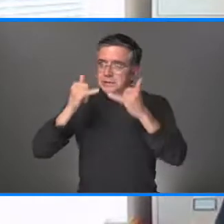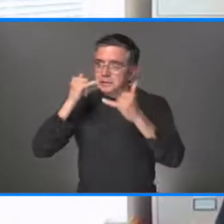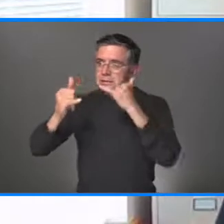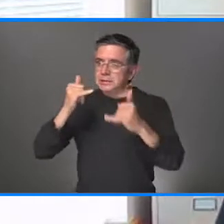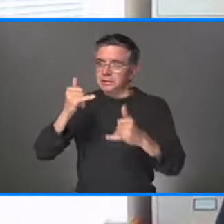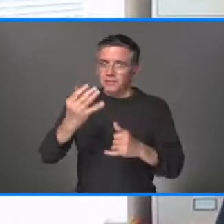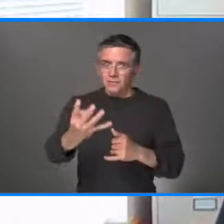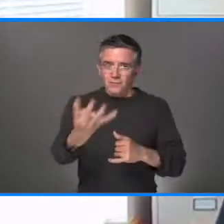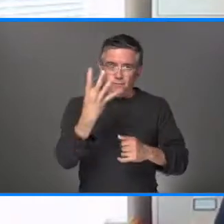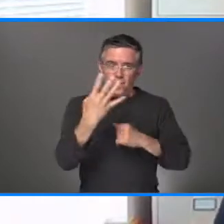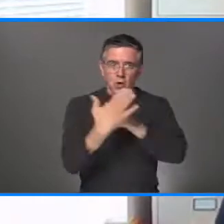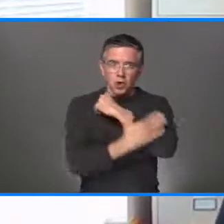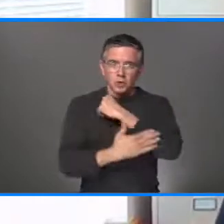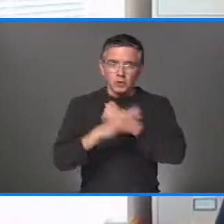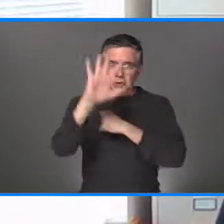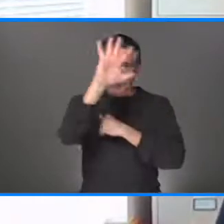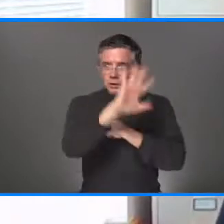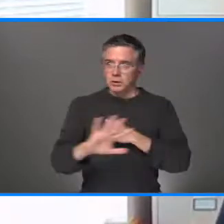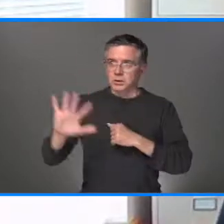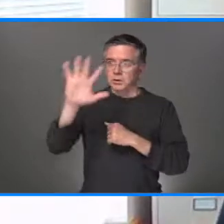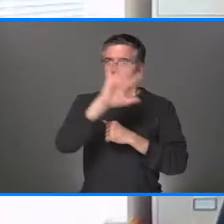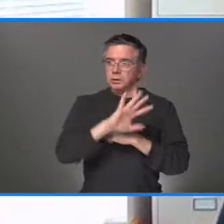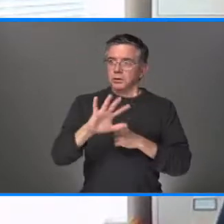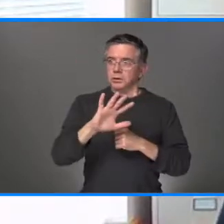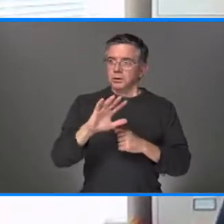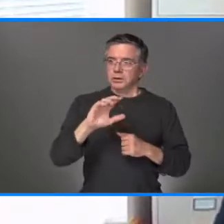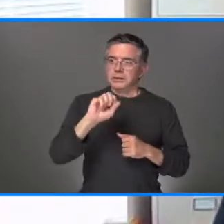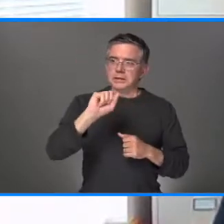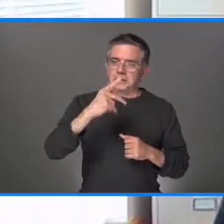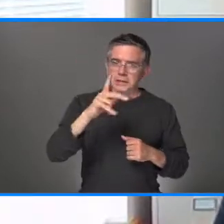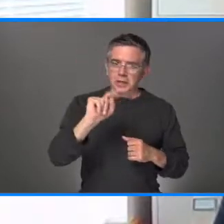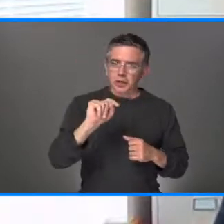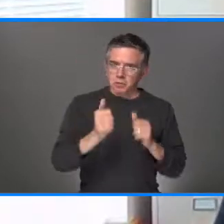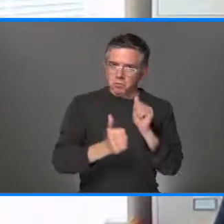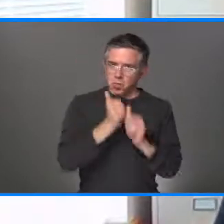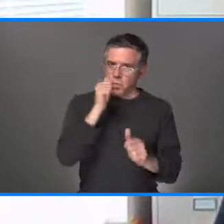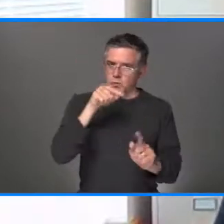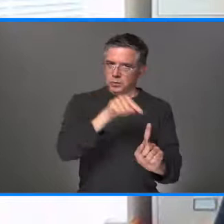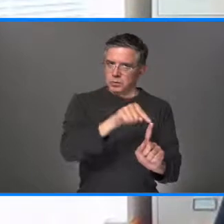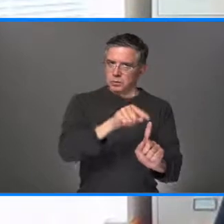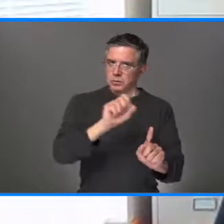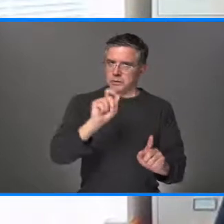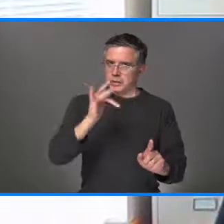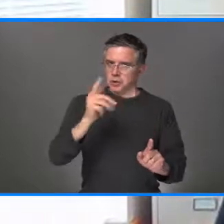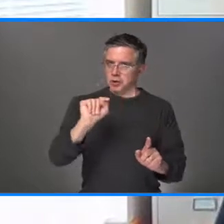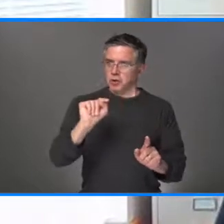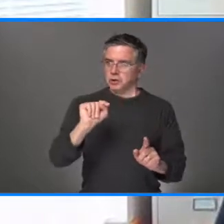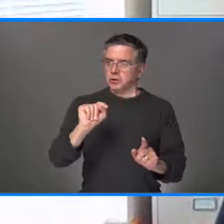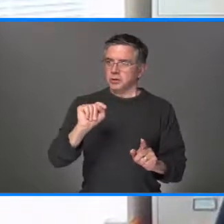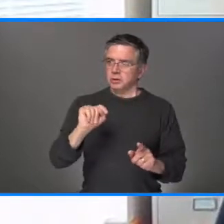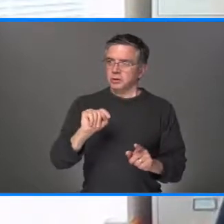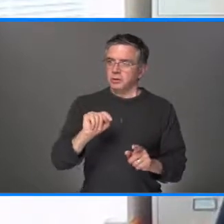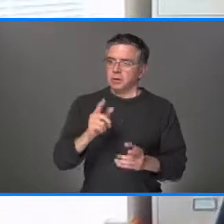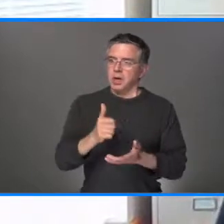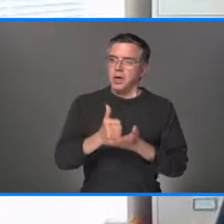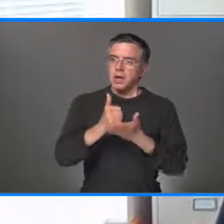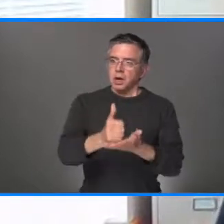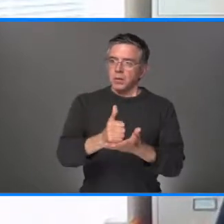where we knew people were having a harder time getting access at that time. Helping create access points to the hospitals